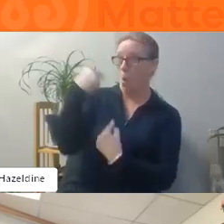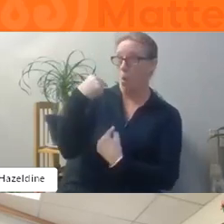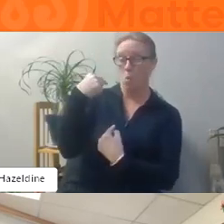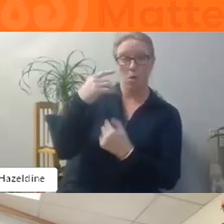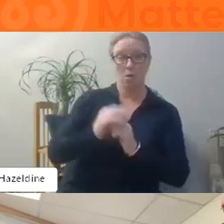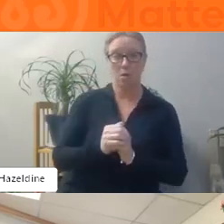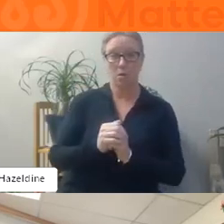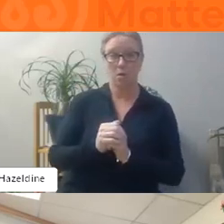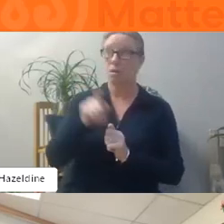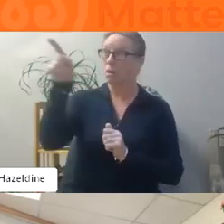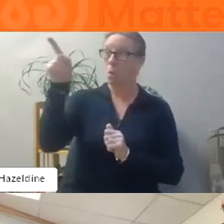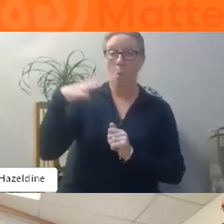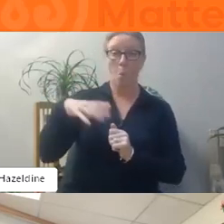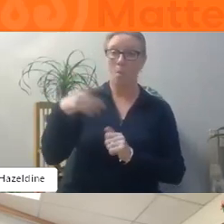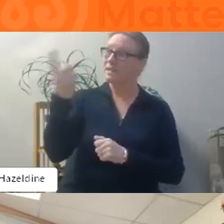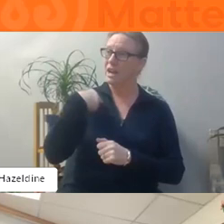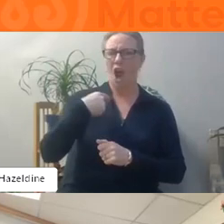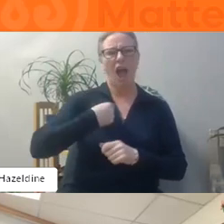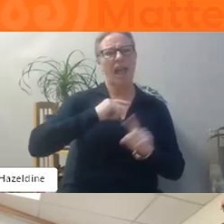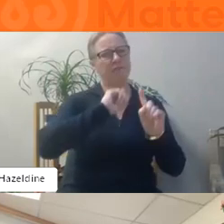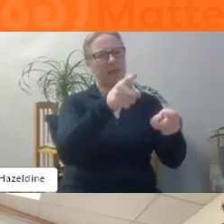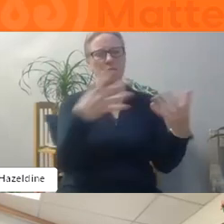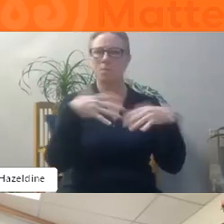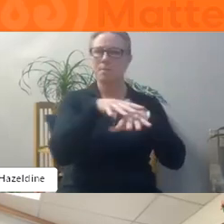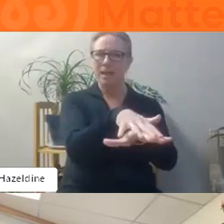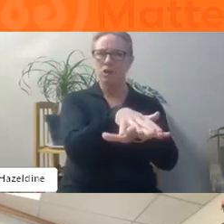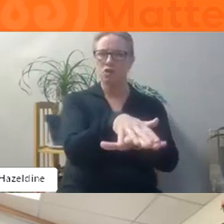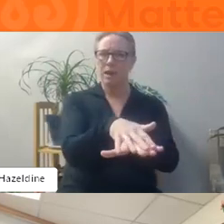she says "I have been to a mainstream and special needs school and now